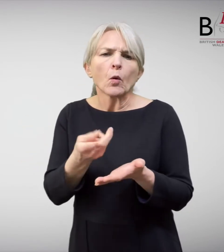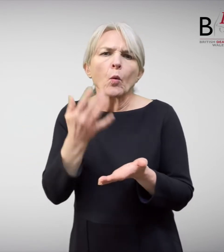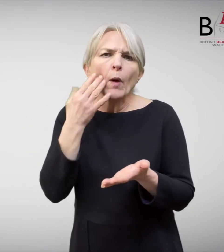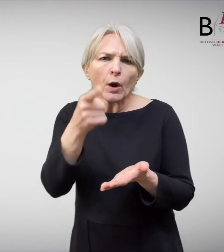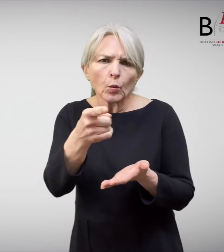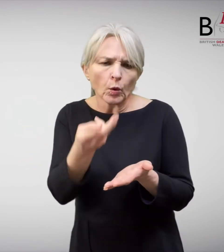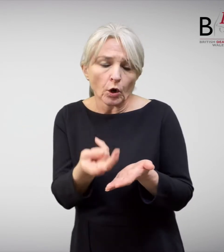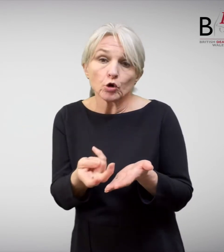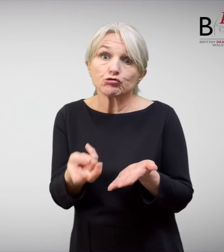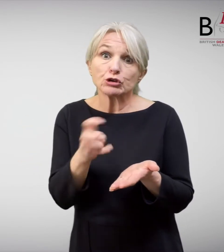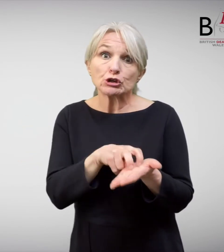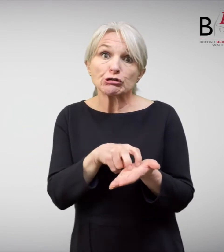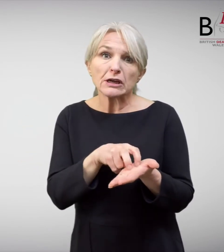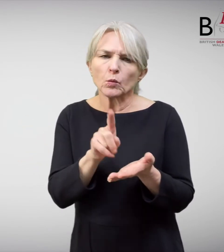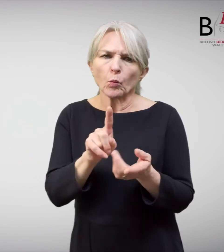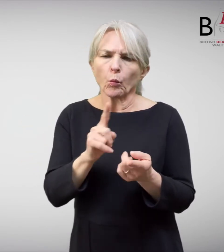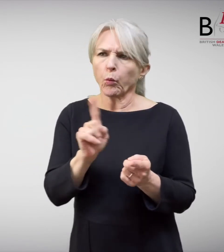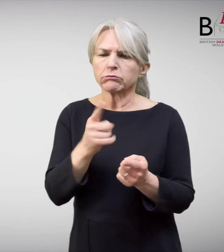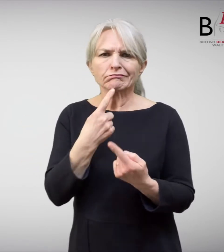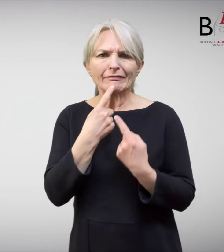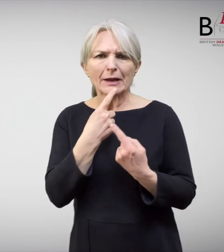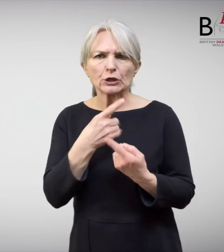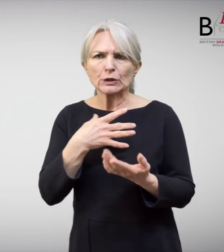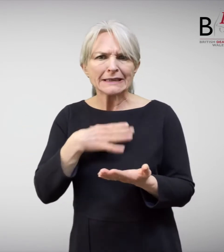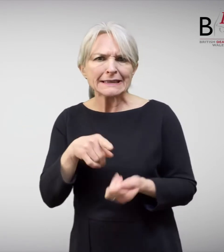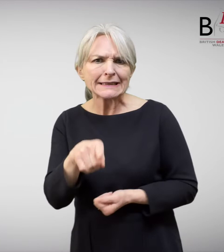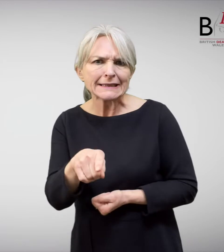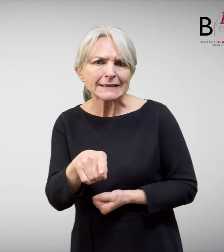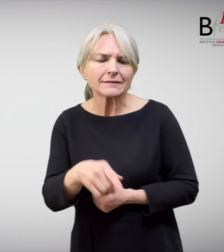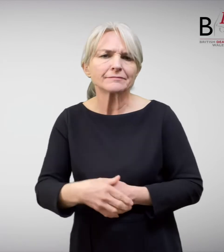and what information you need to register